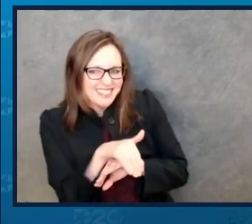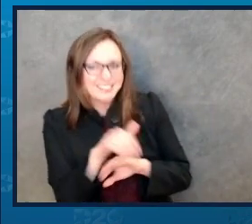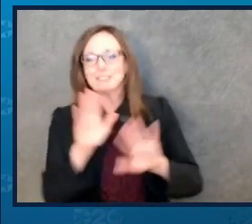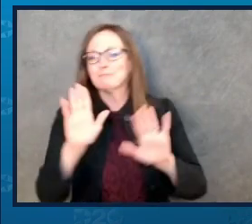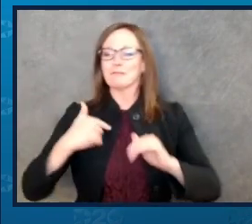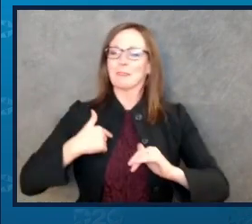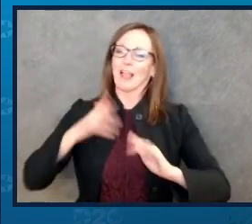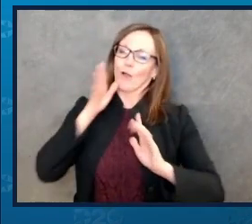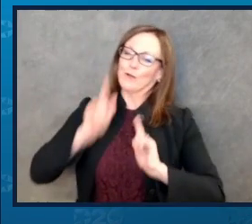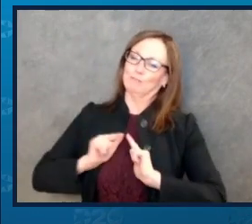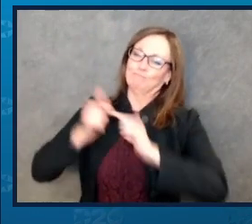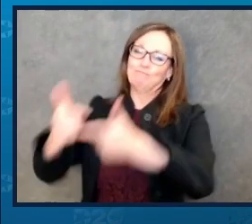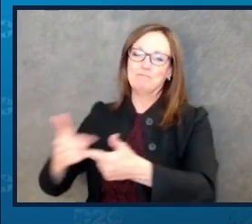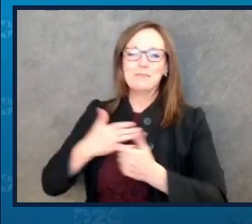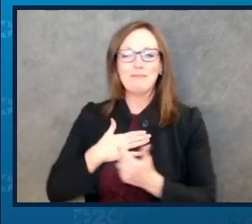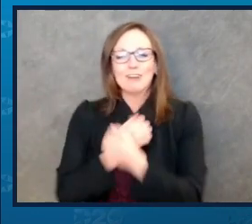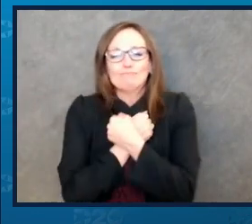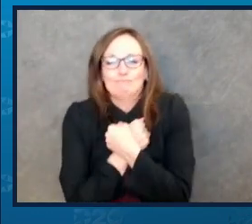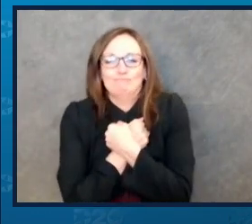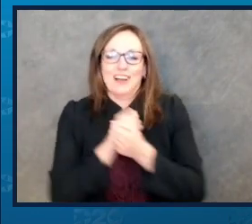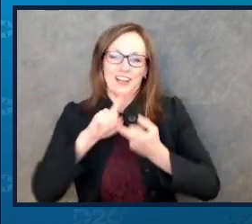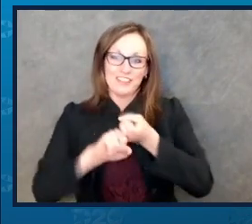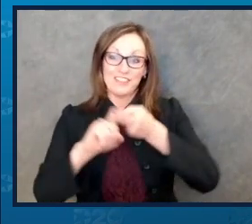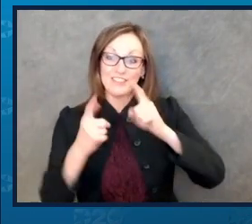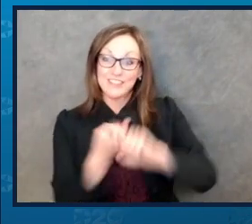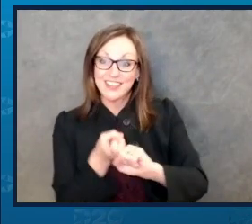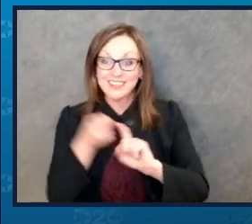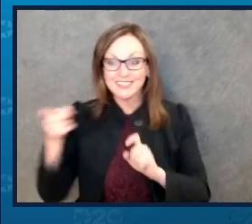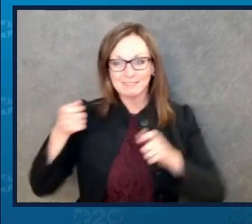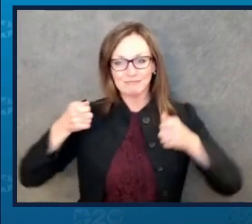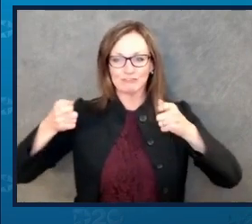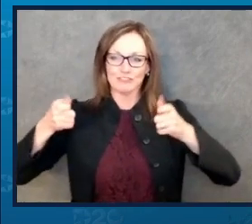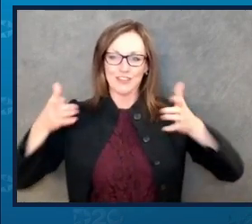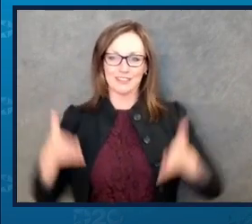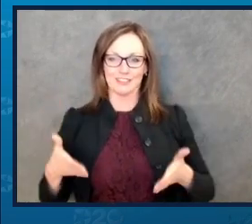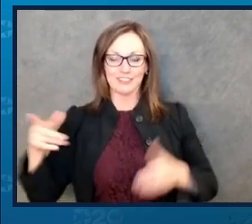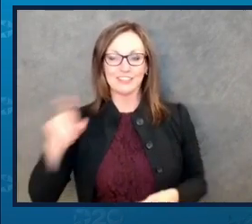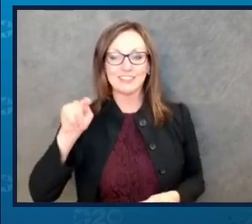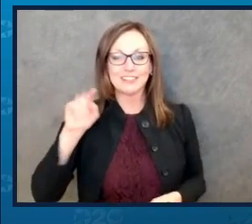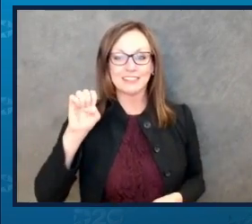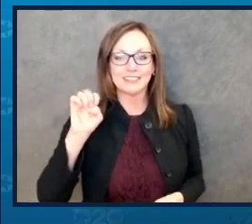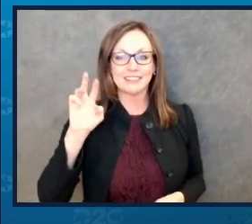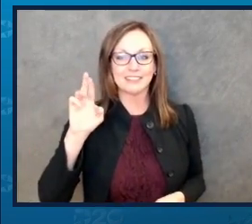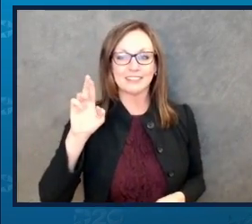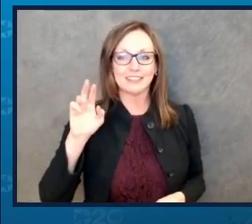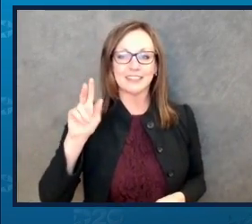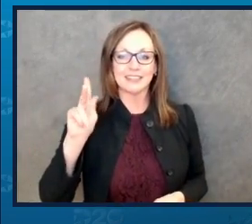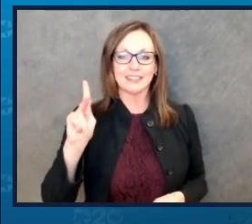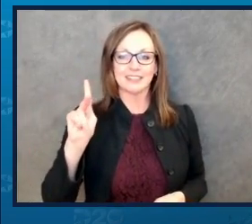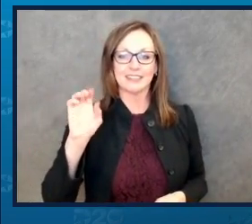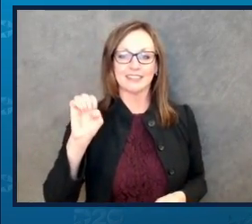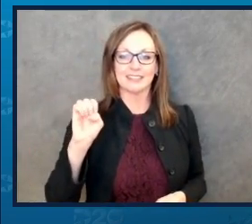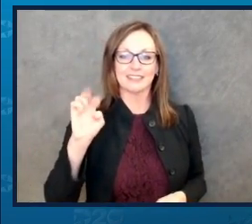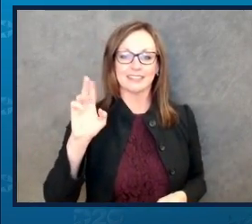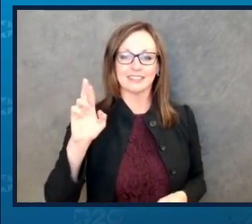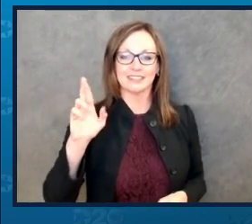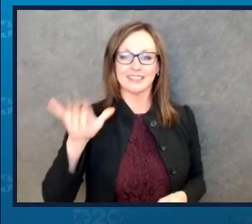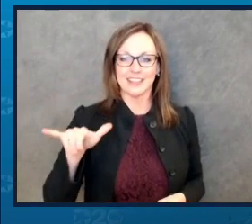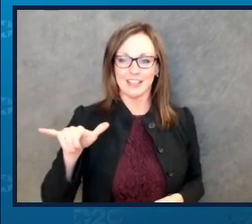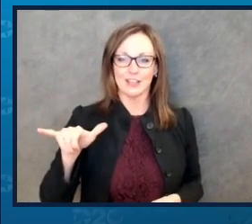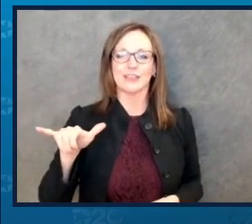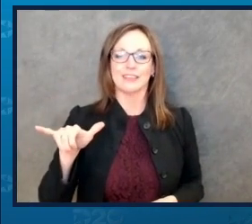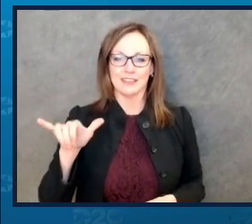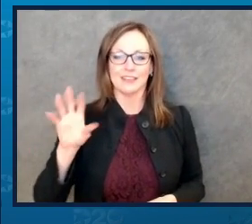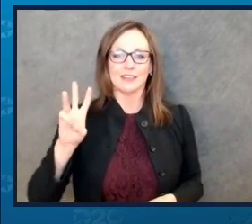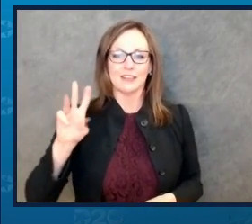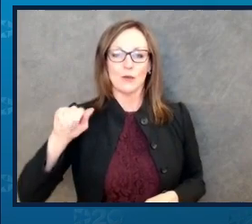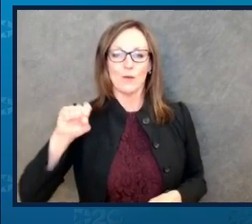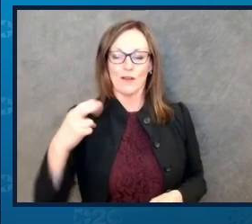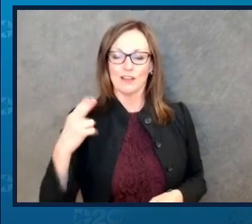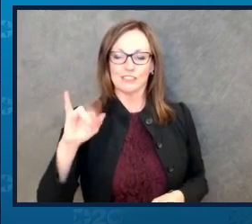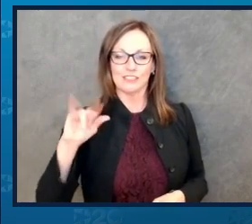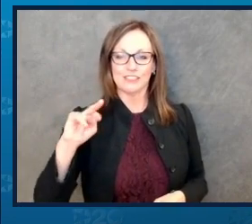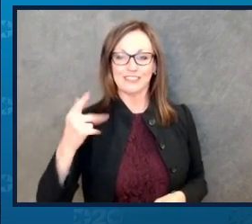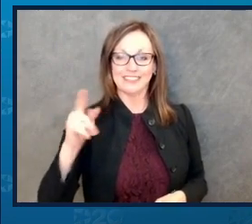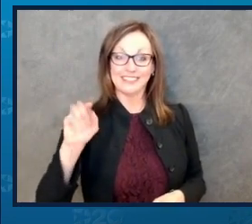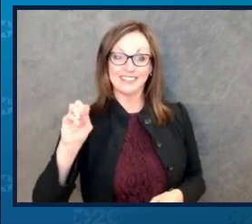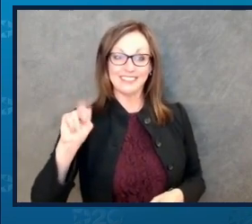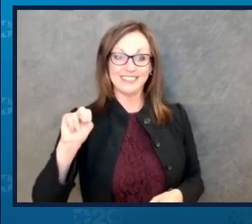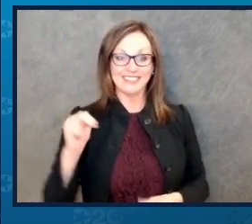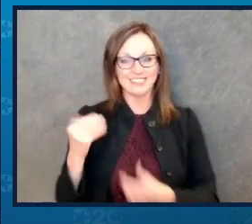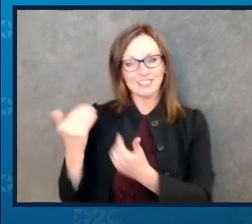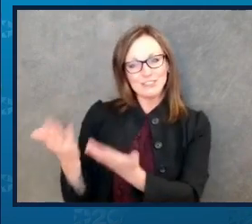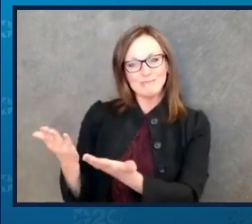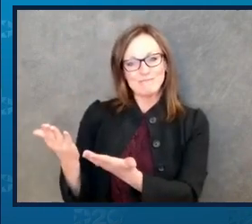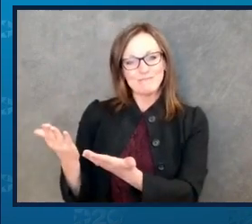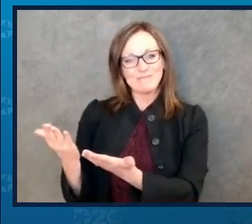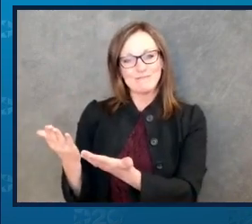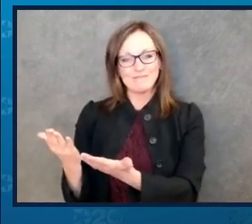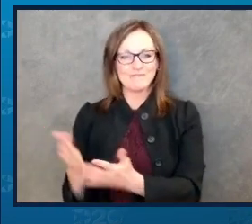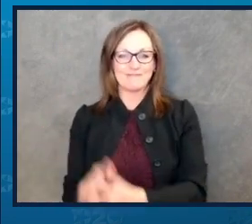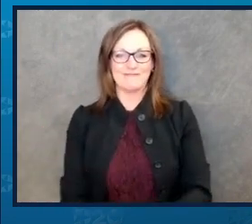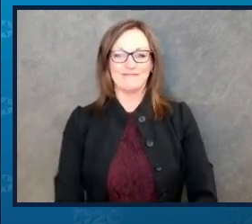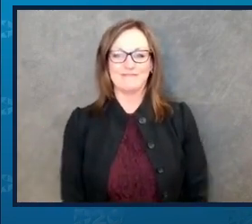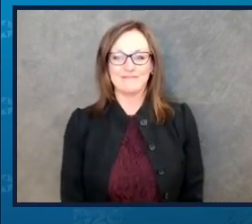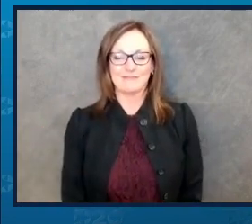DEAR FRIEND AND TONIGHT'S